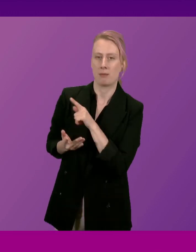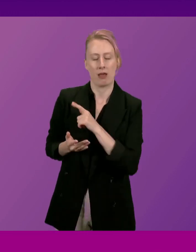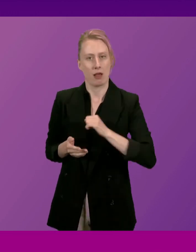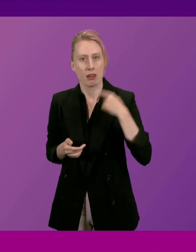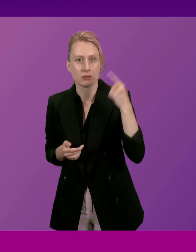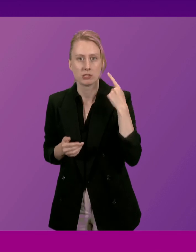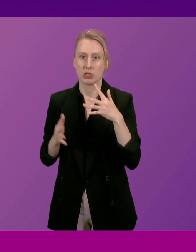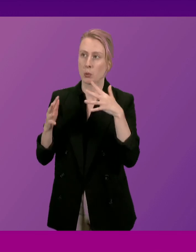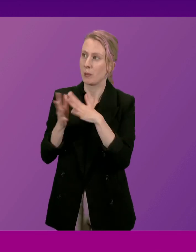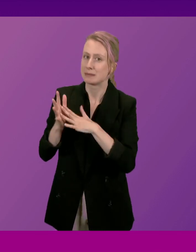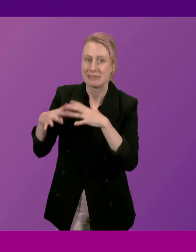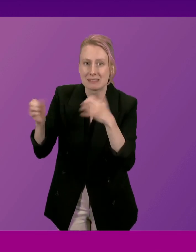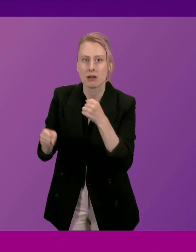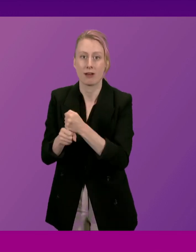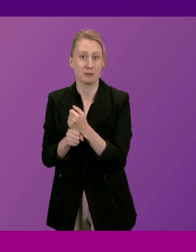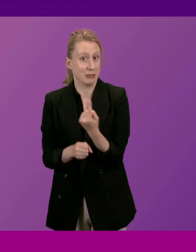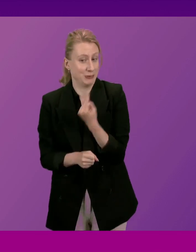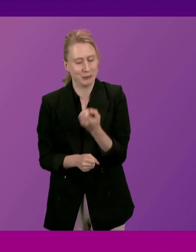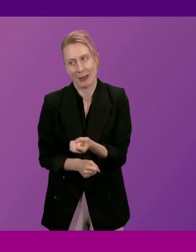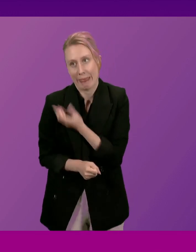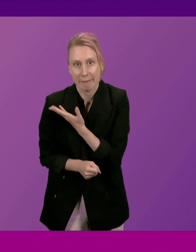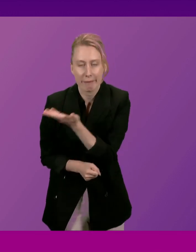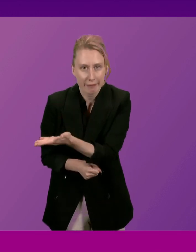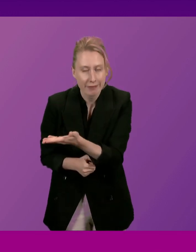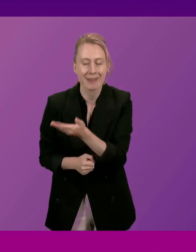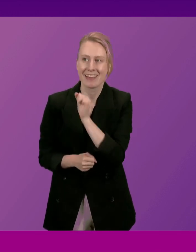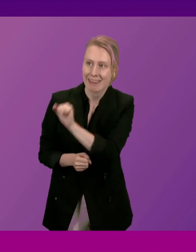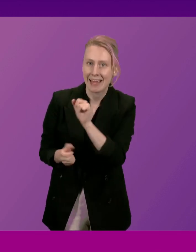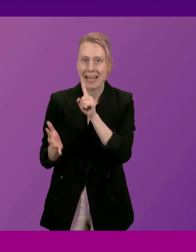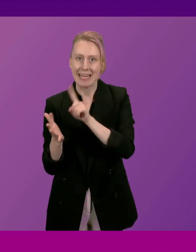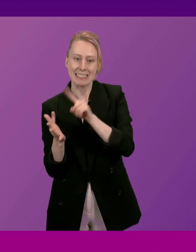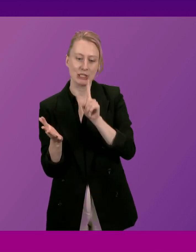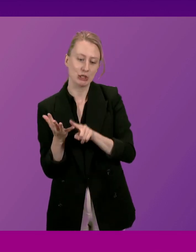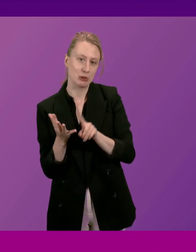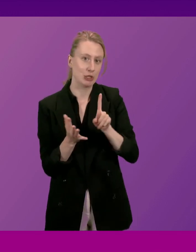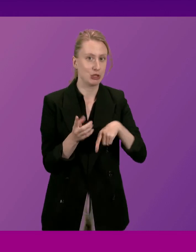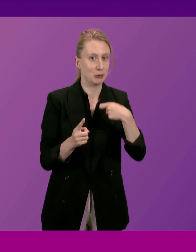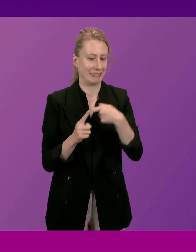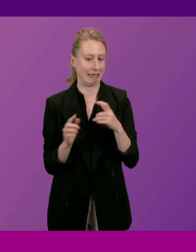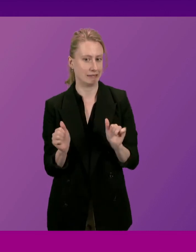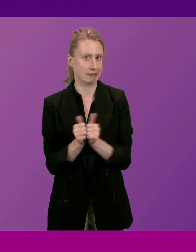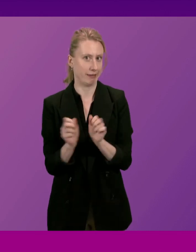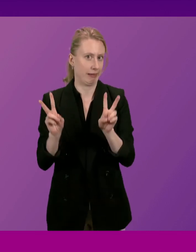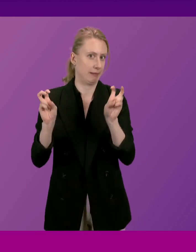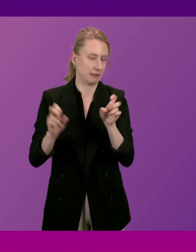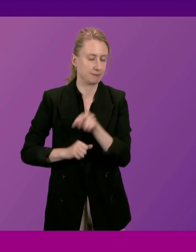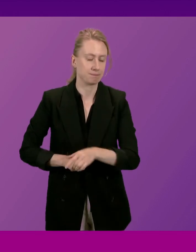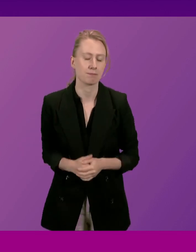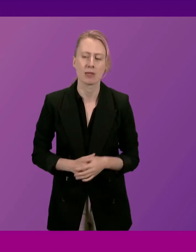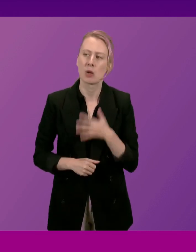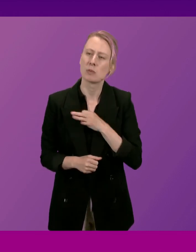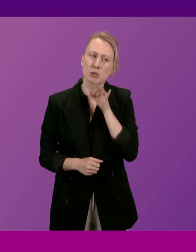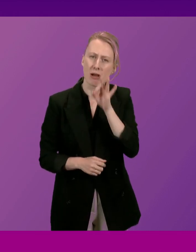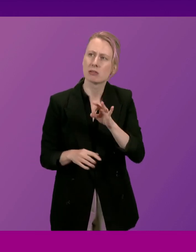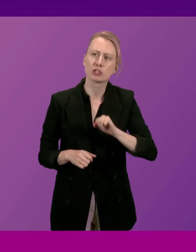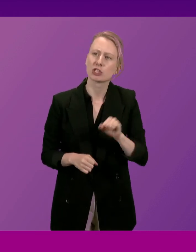London—this time by Labour and its EU-UK deal. How will the Scottish Government continue to